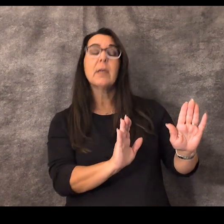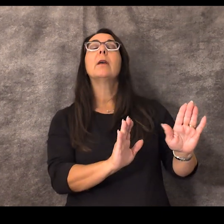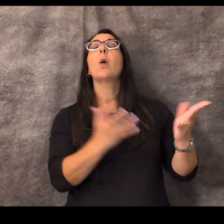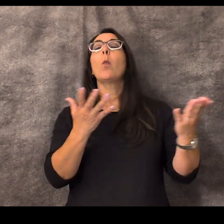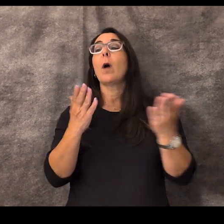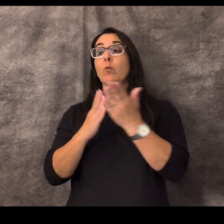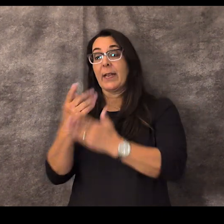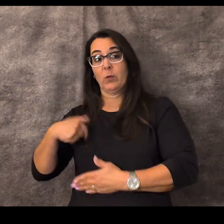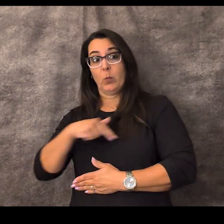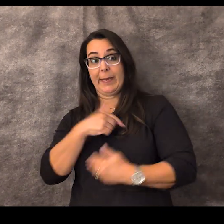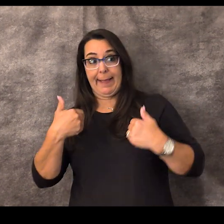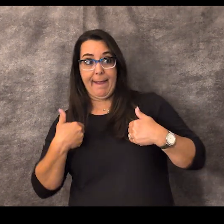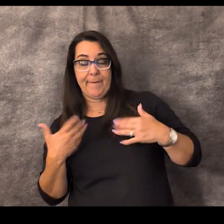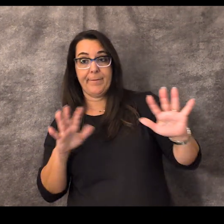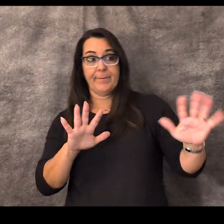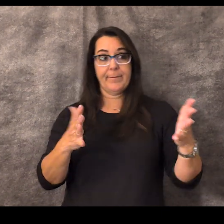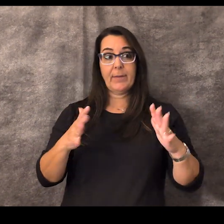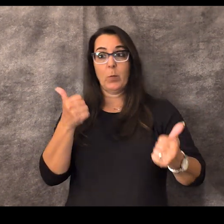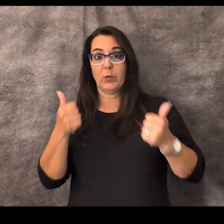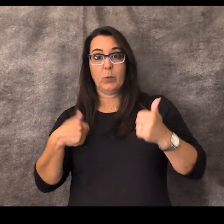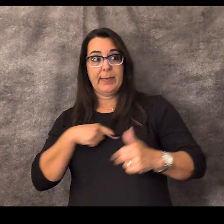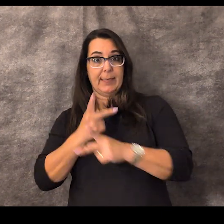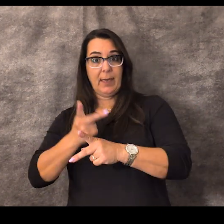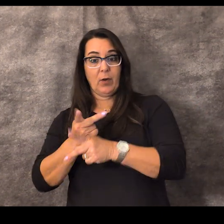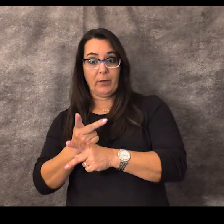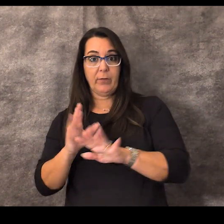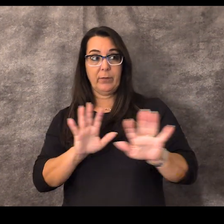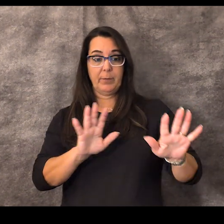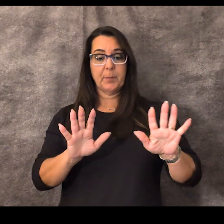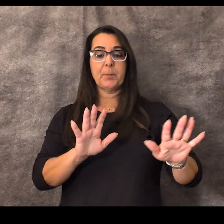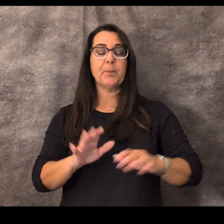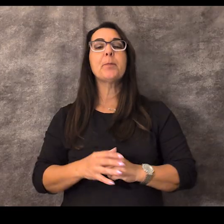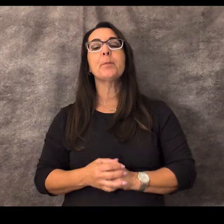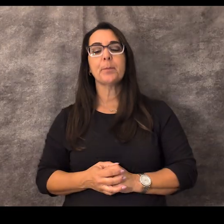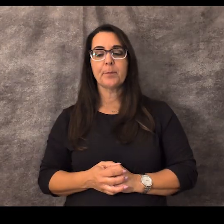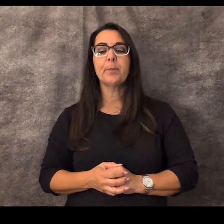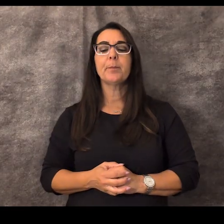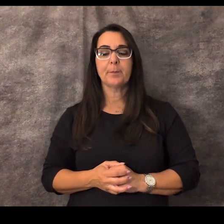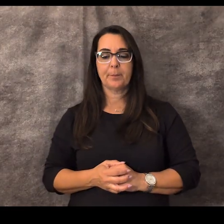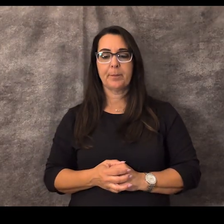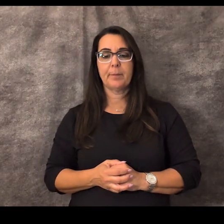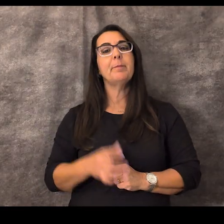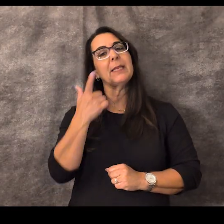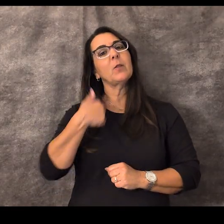What rights DDS has some some decision making power over.